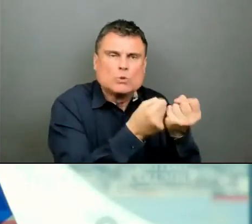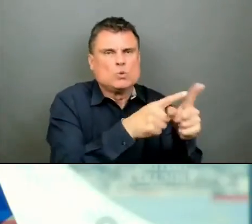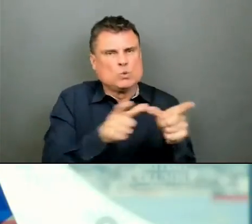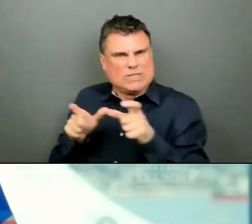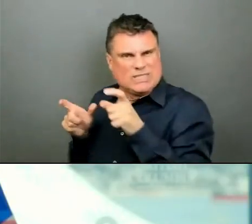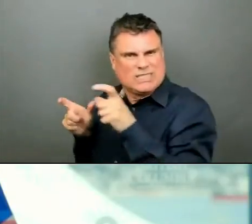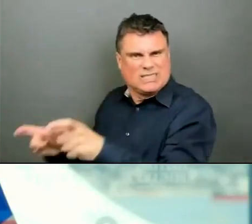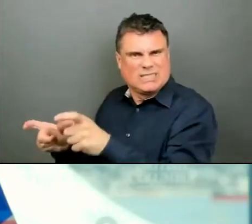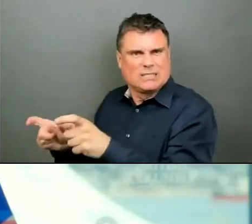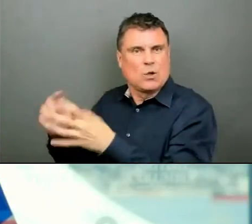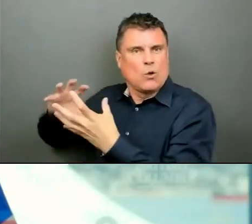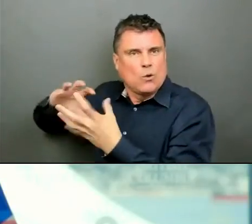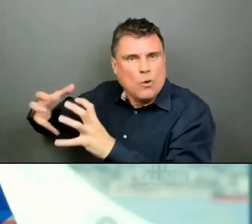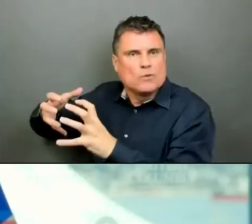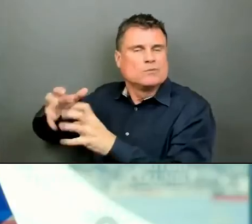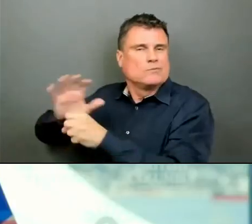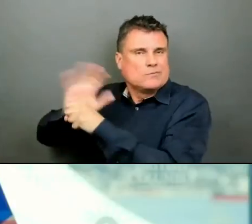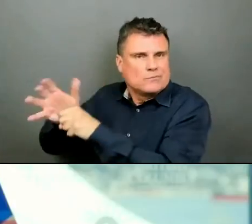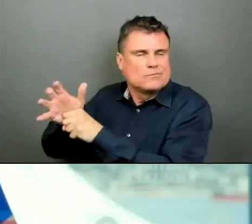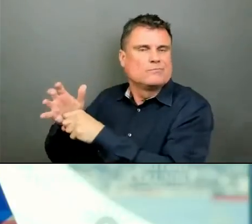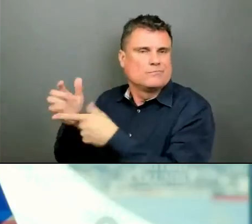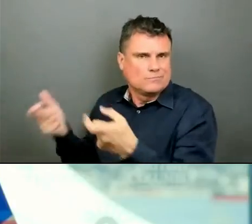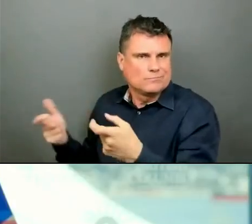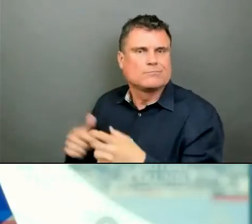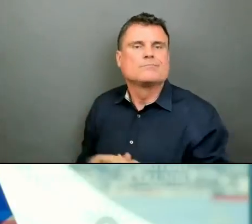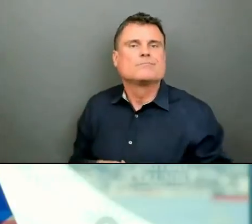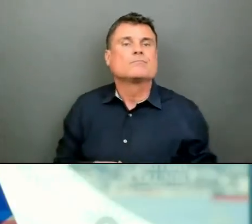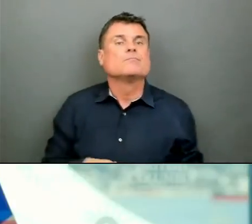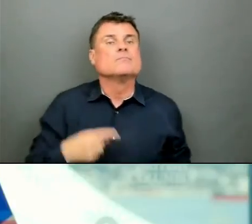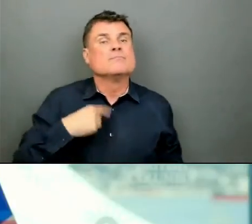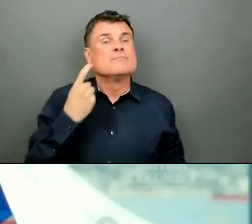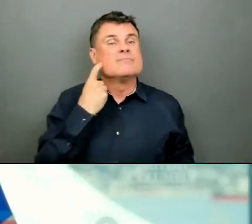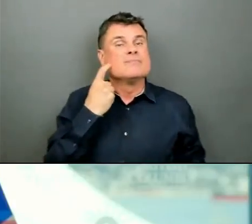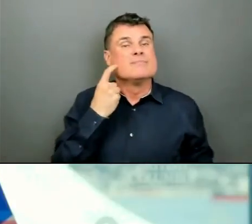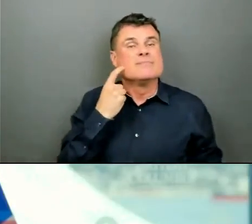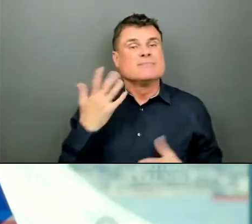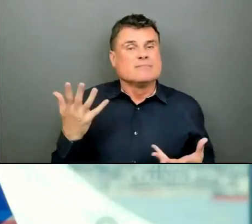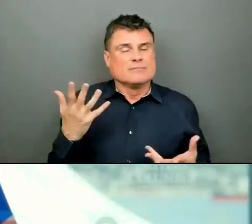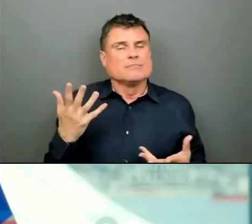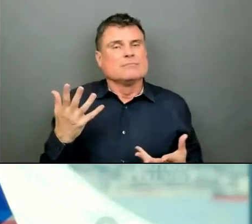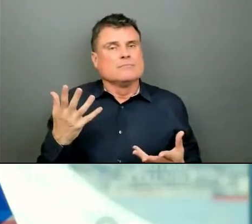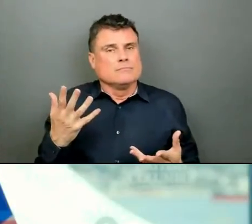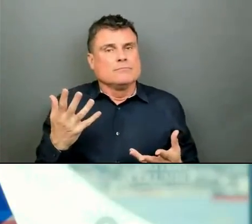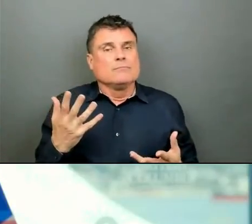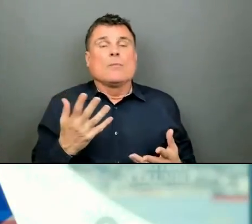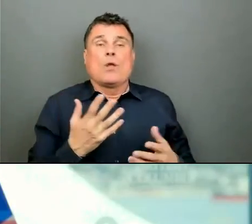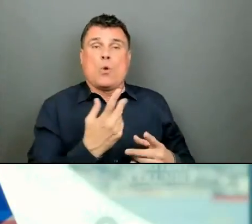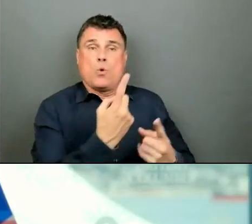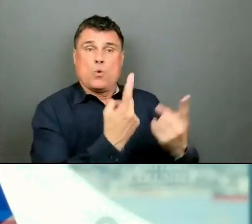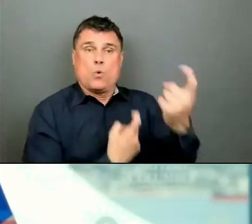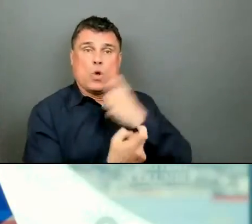Some questions have been raised and I want to state a few thing it is about the immunization campaign.